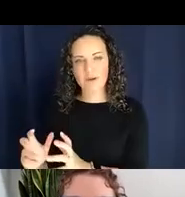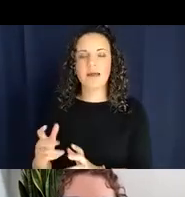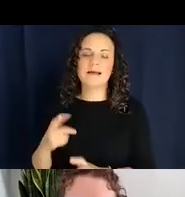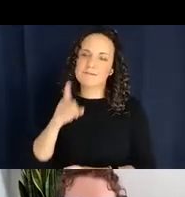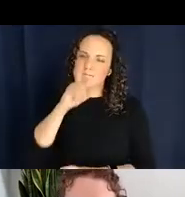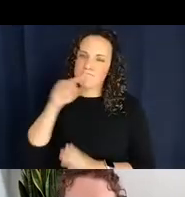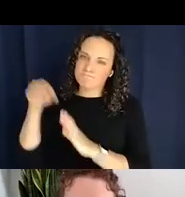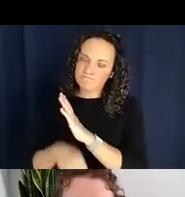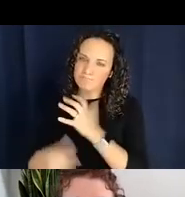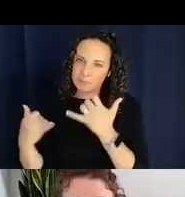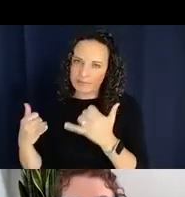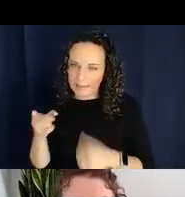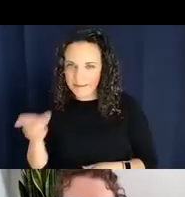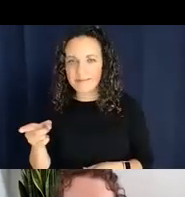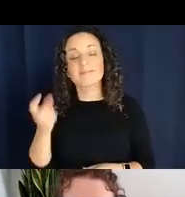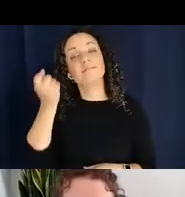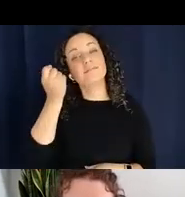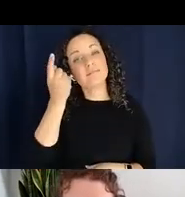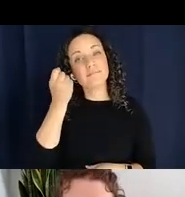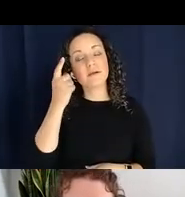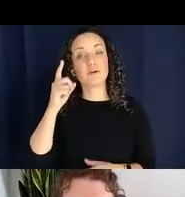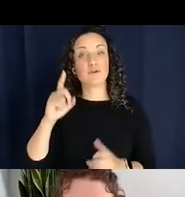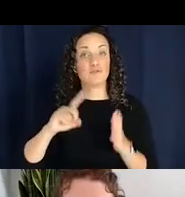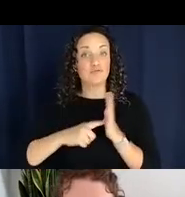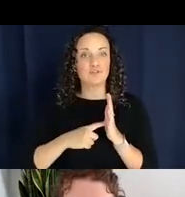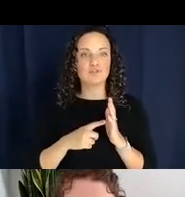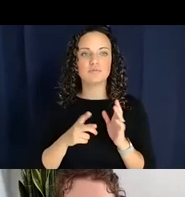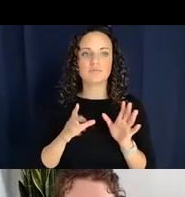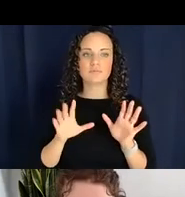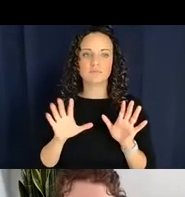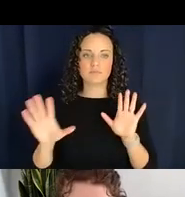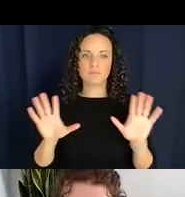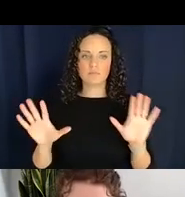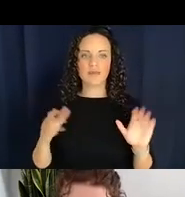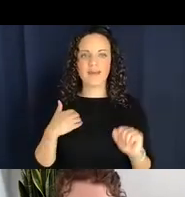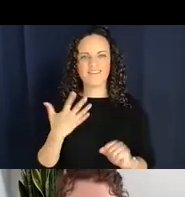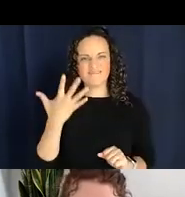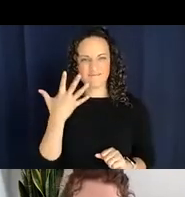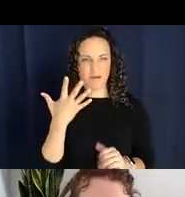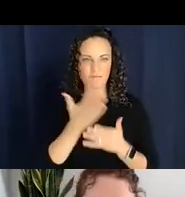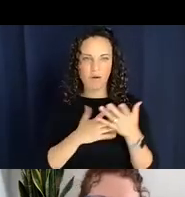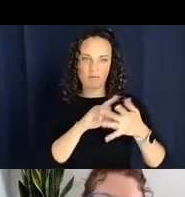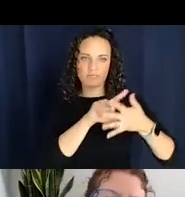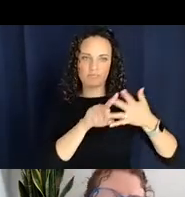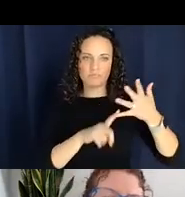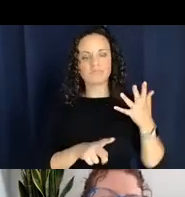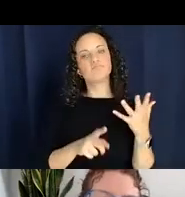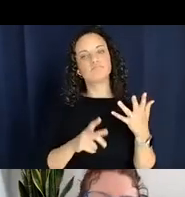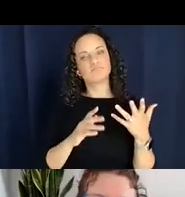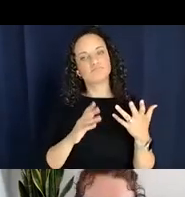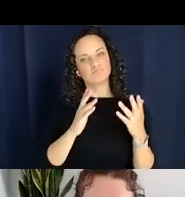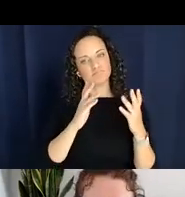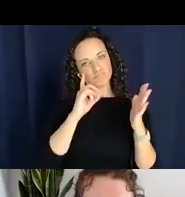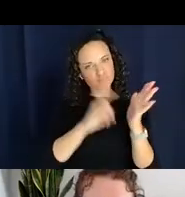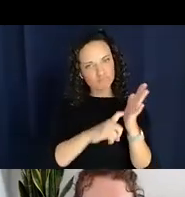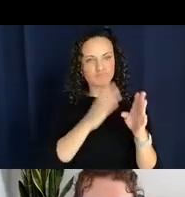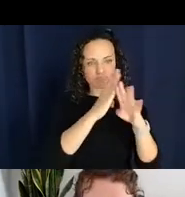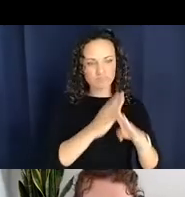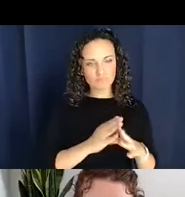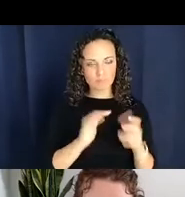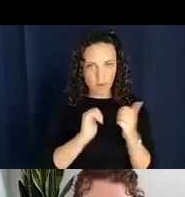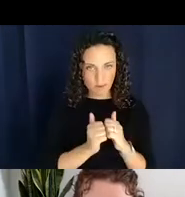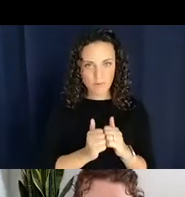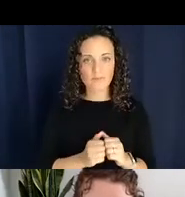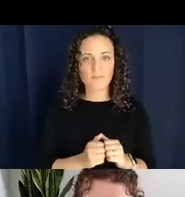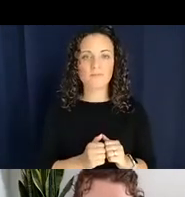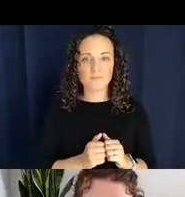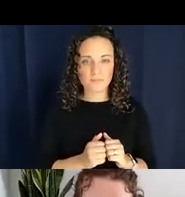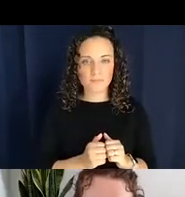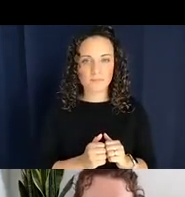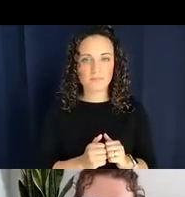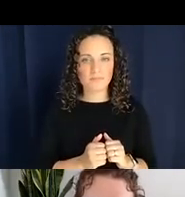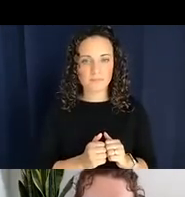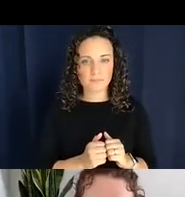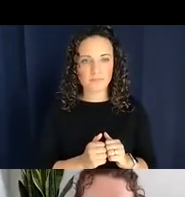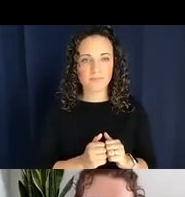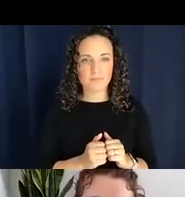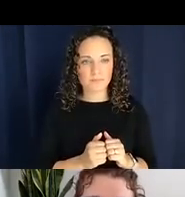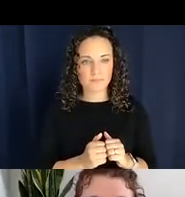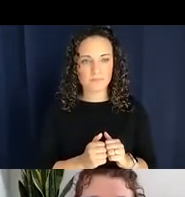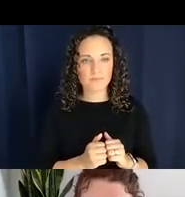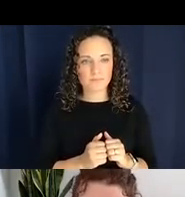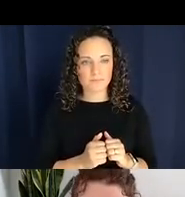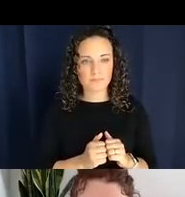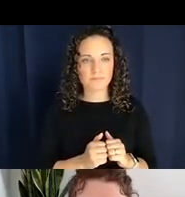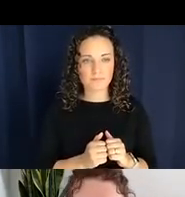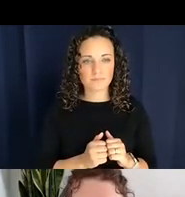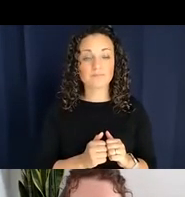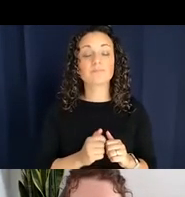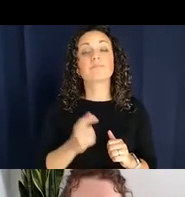but basically he originally came up with this five-part distinction. But then shortly thereafter